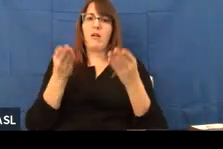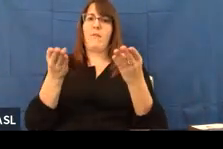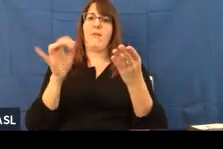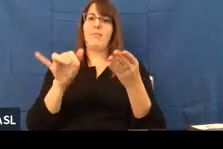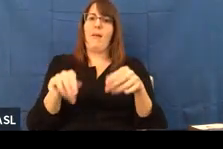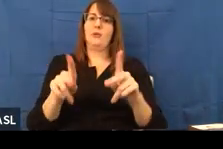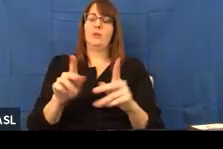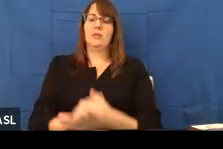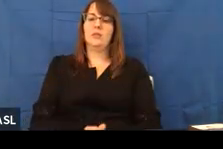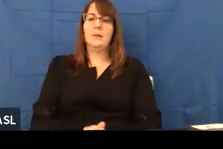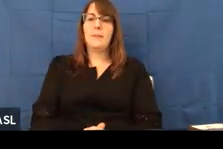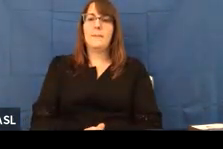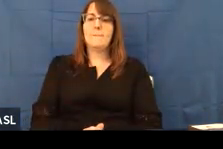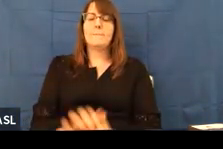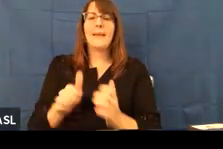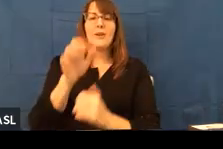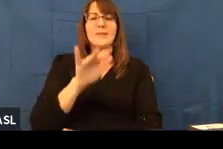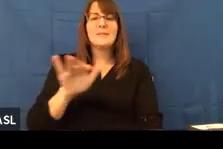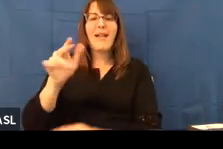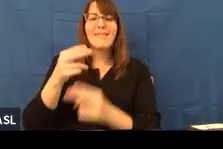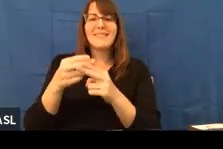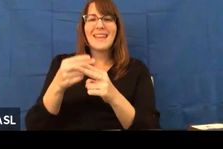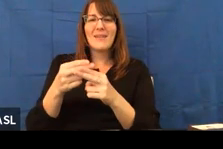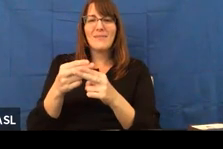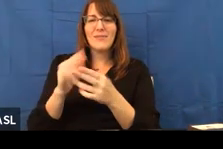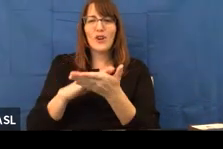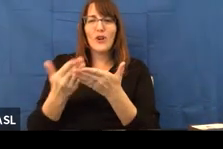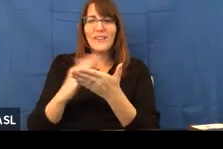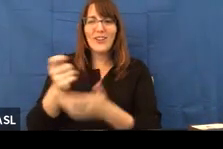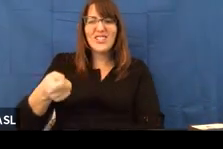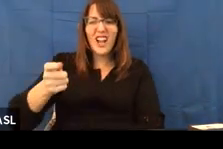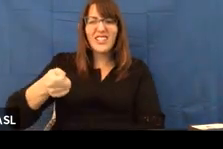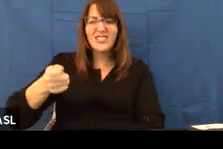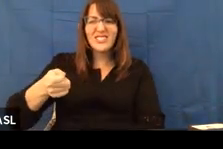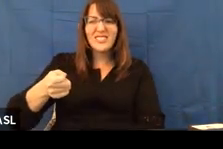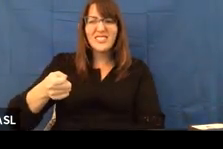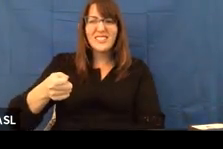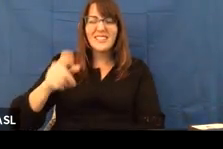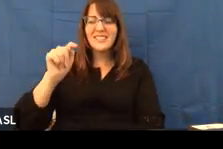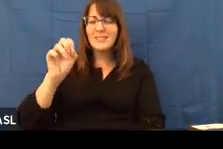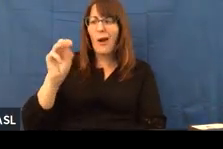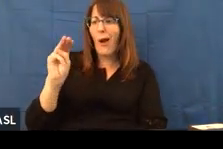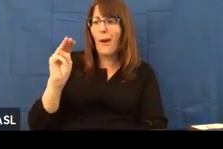Allison Frenzel : How do you spell his name jewel that is the coronary judge guy. Jewyl Alderson Clarke, SDCOE: Tom Colicchio. It starts with the see